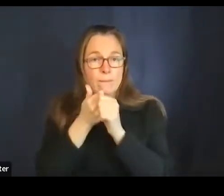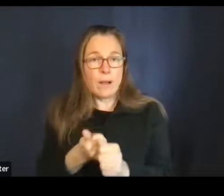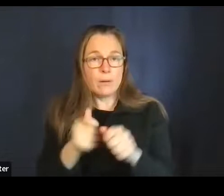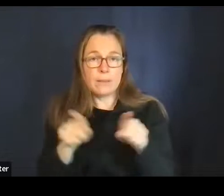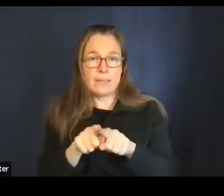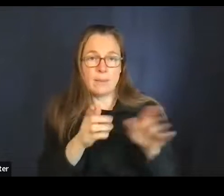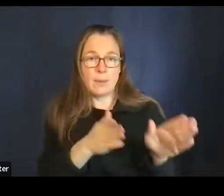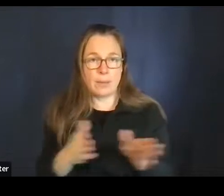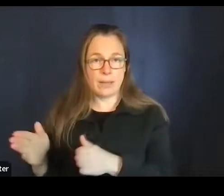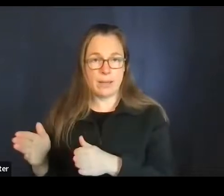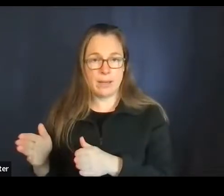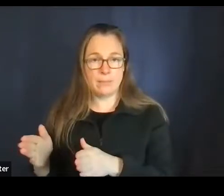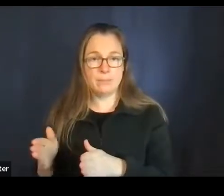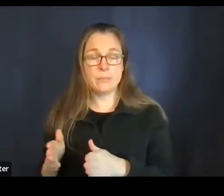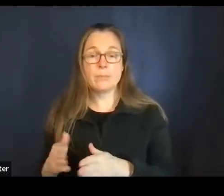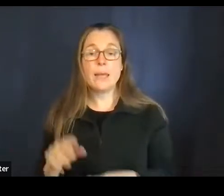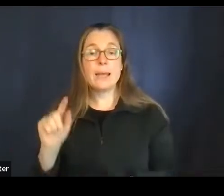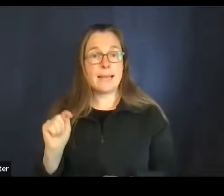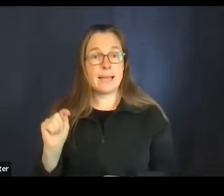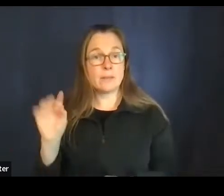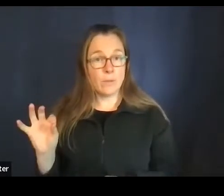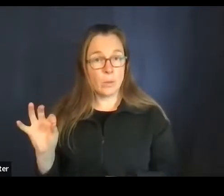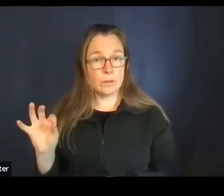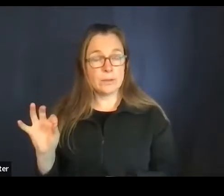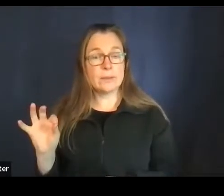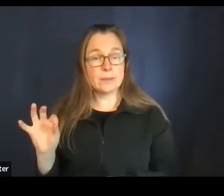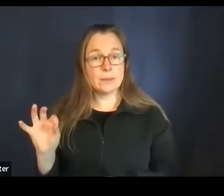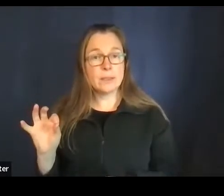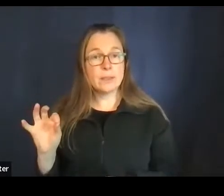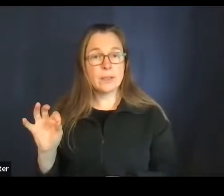Right away, a task force of city leadership will be charged with systems improvements,